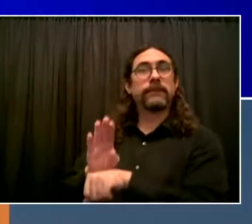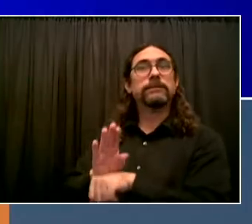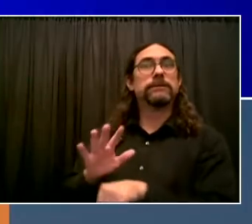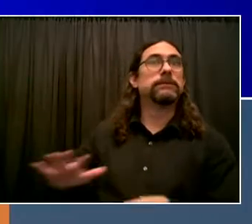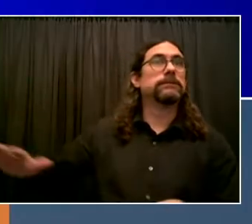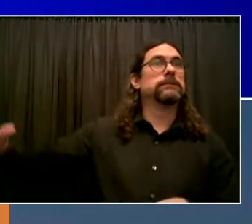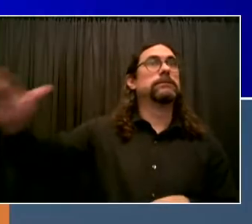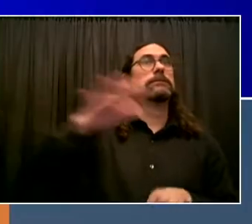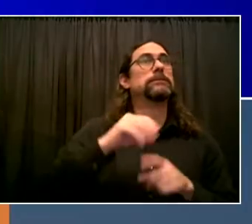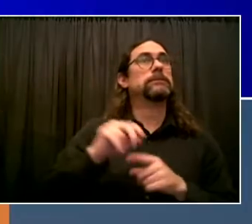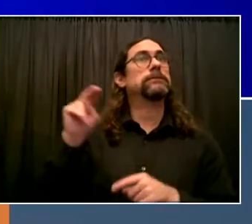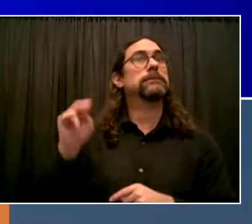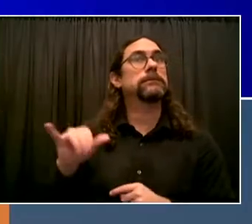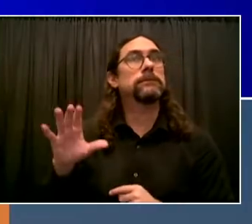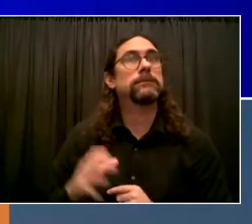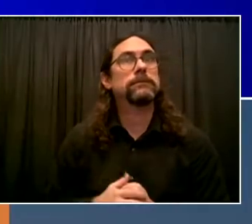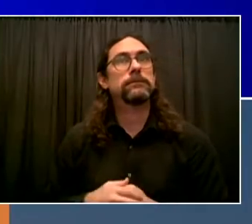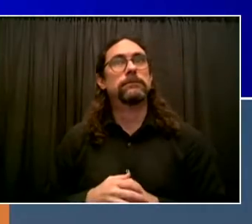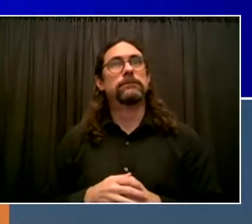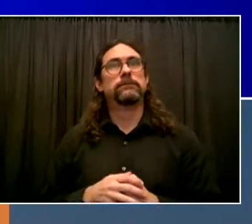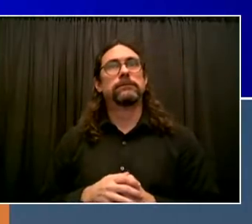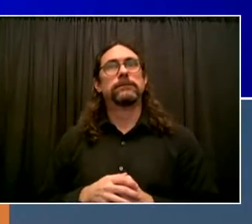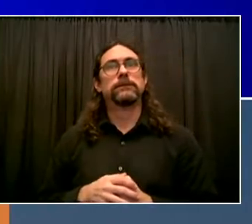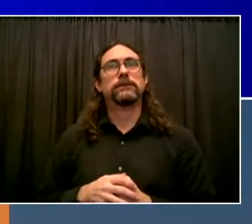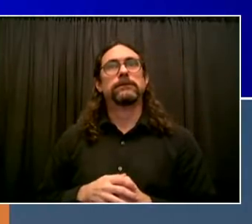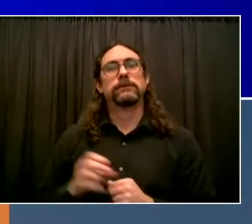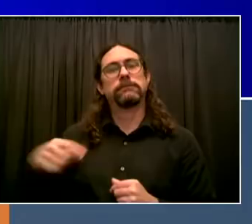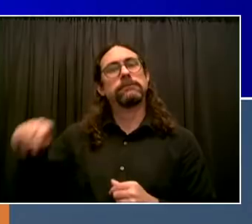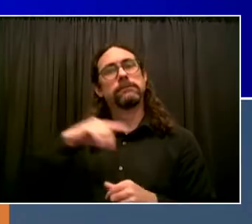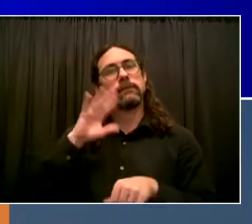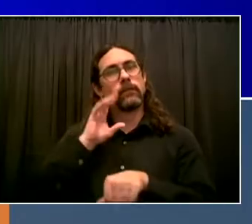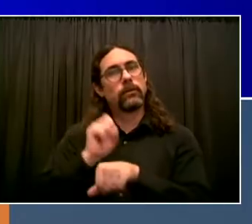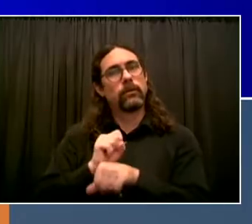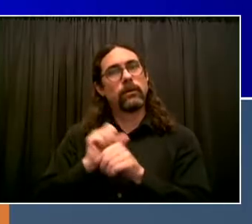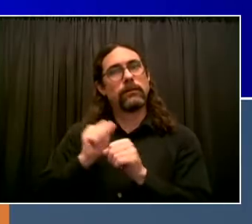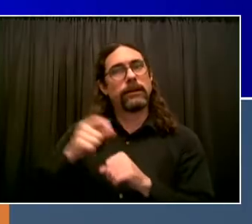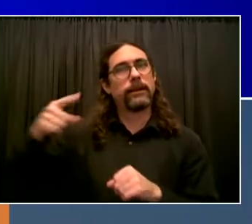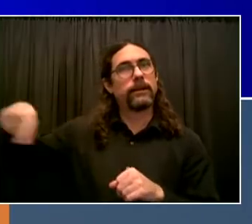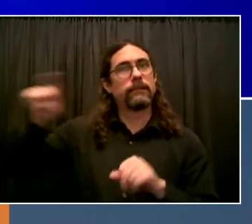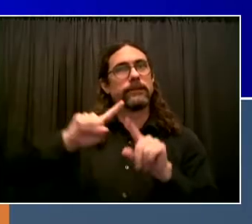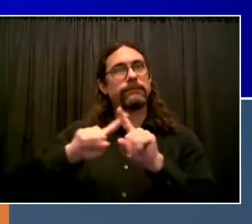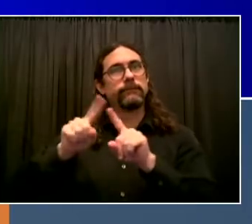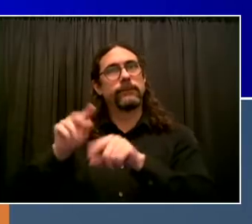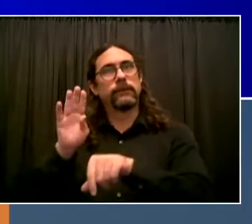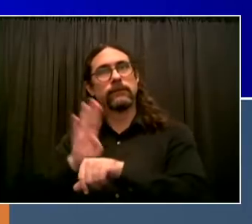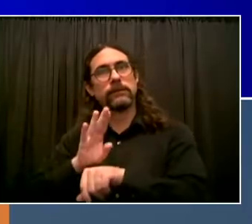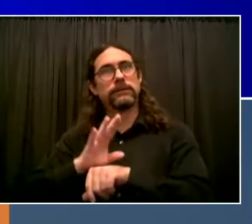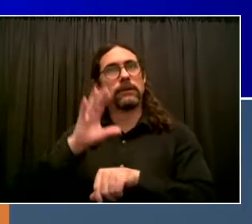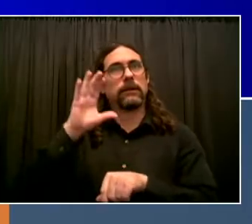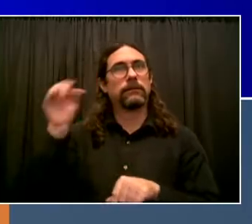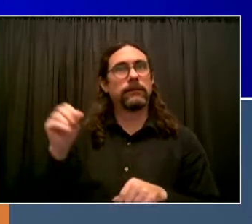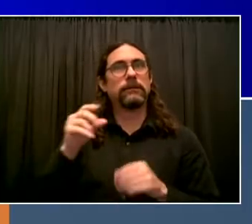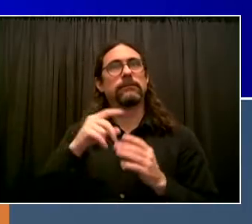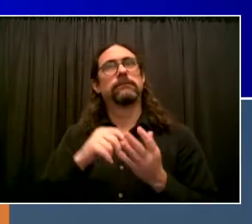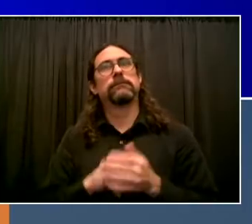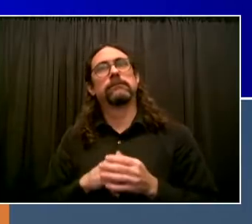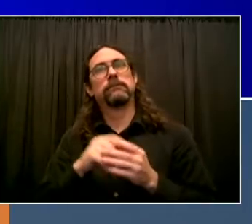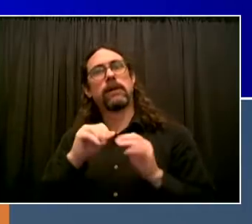ARE NOT ALREADY